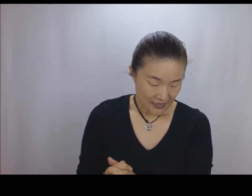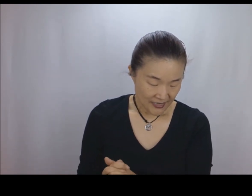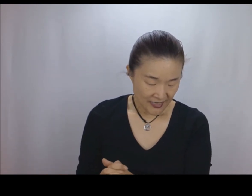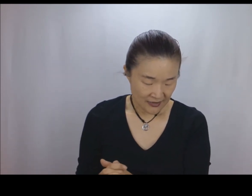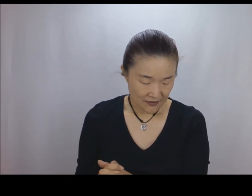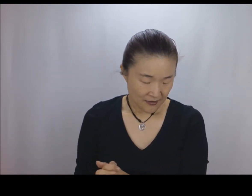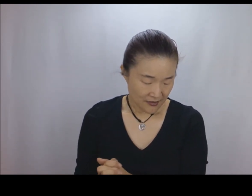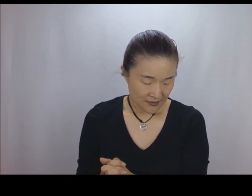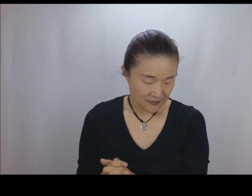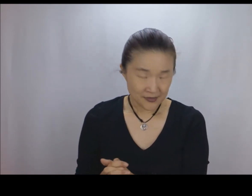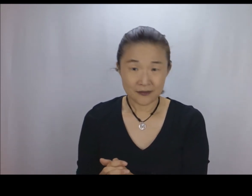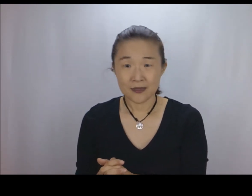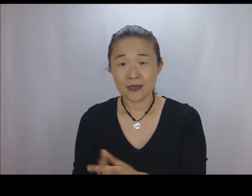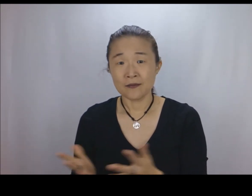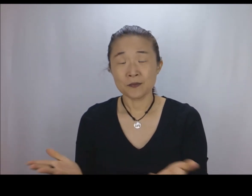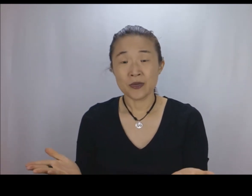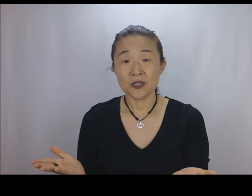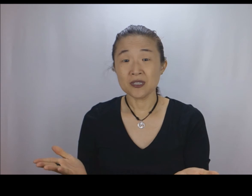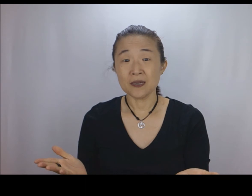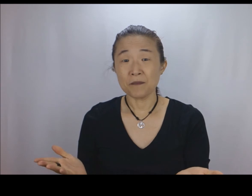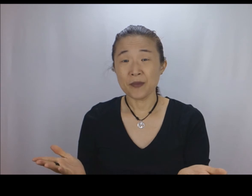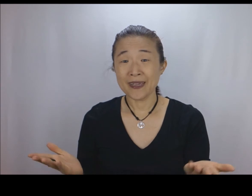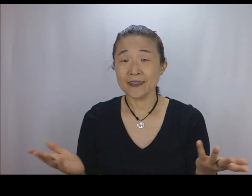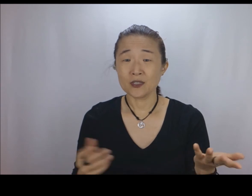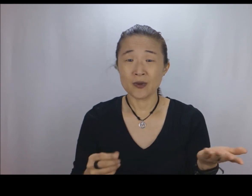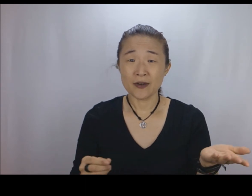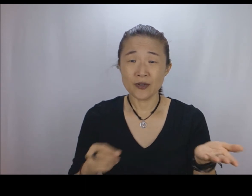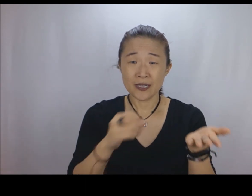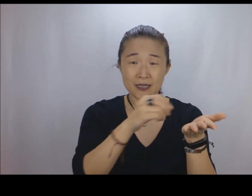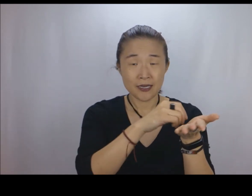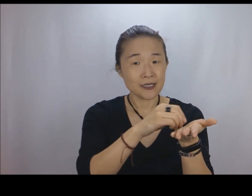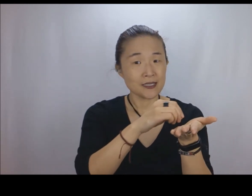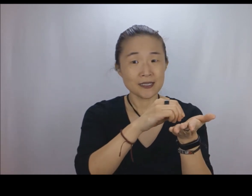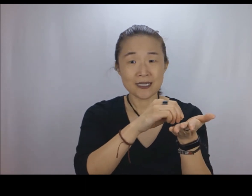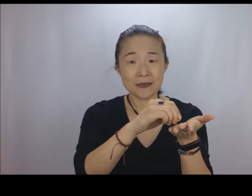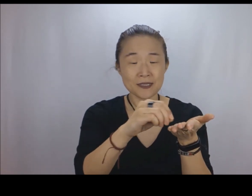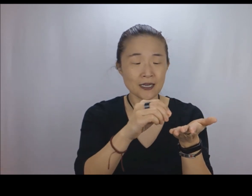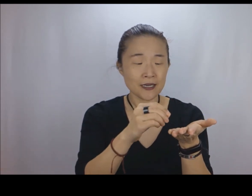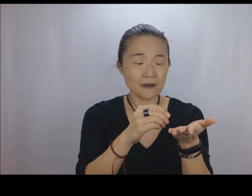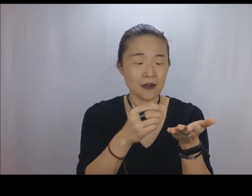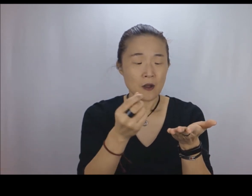and then they would be using a pen to write with and it's the same sign.